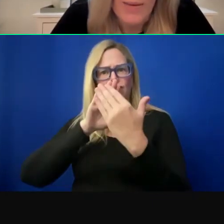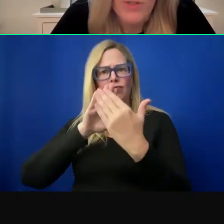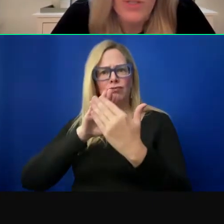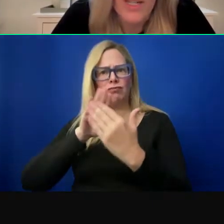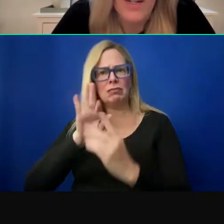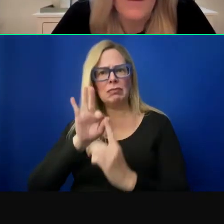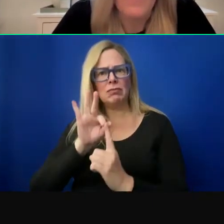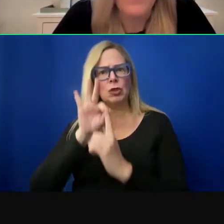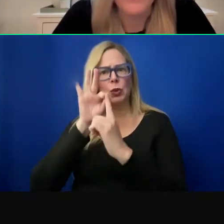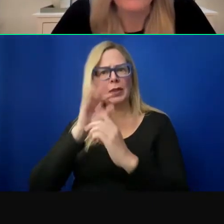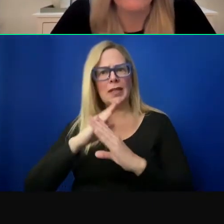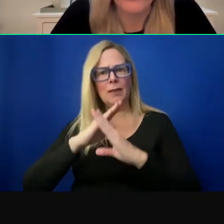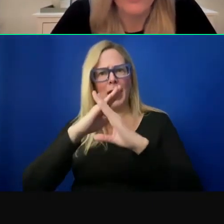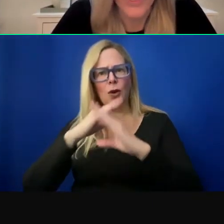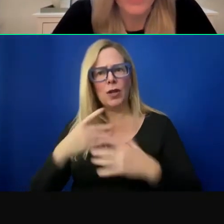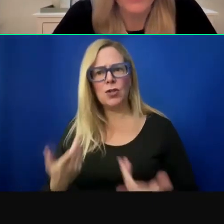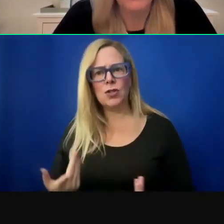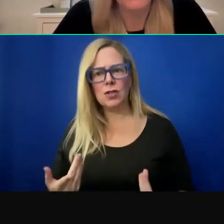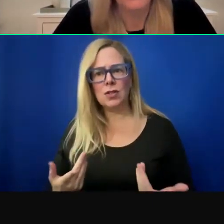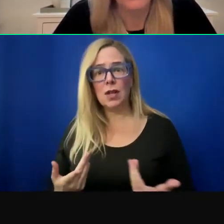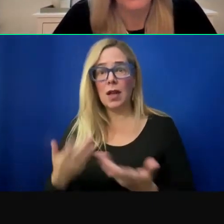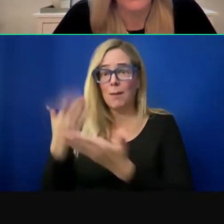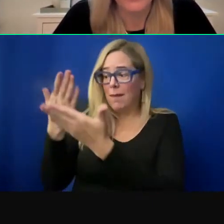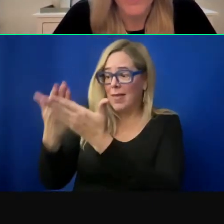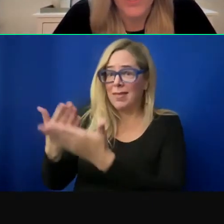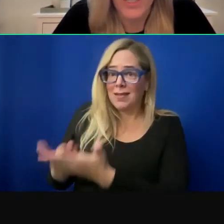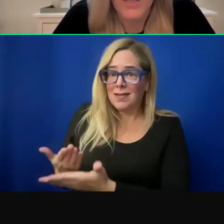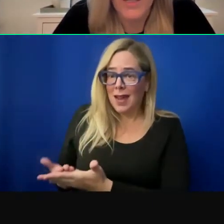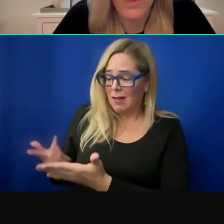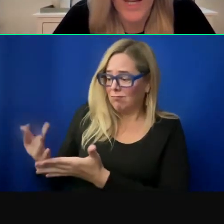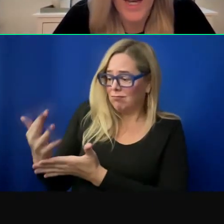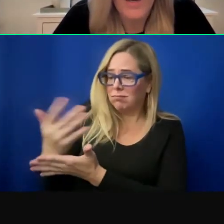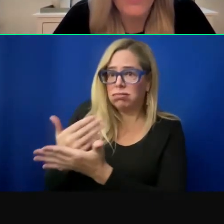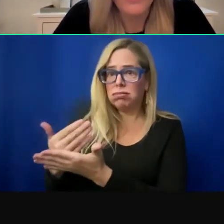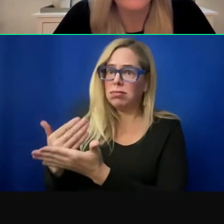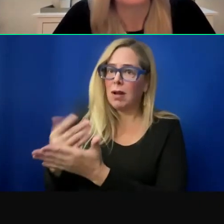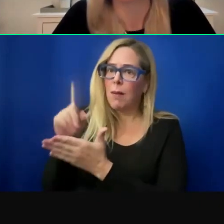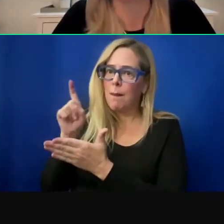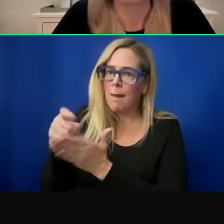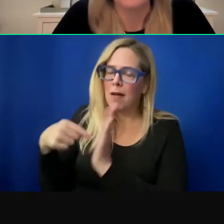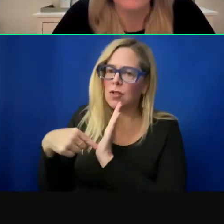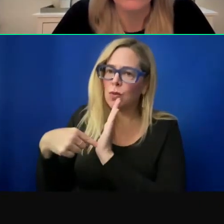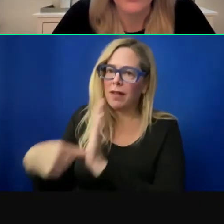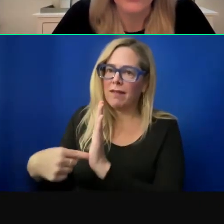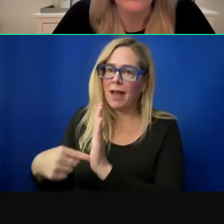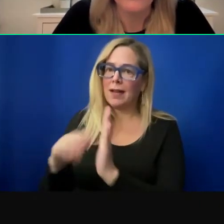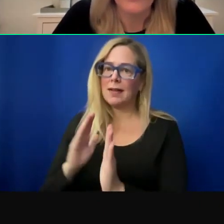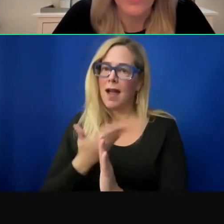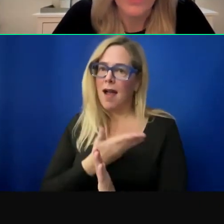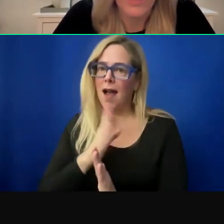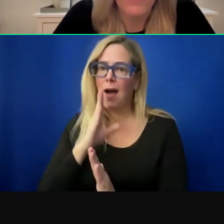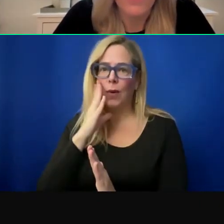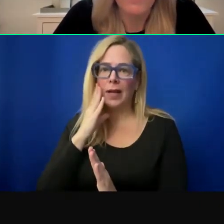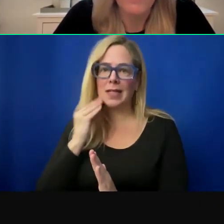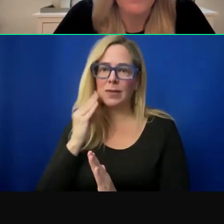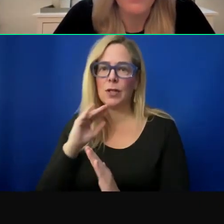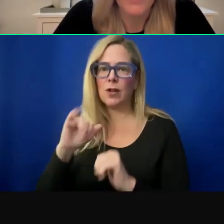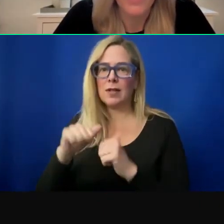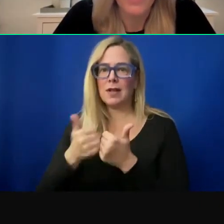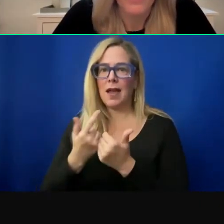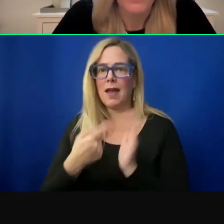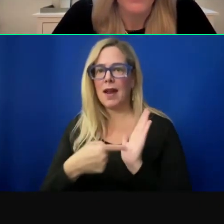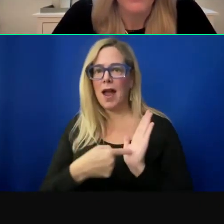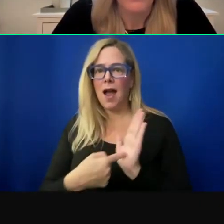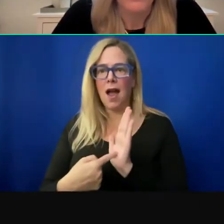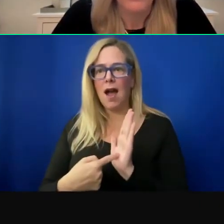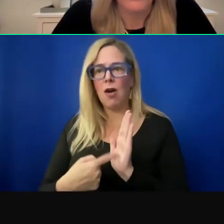capture data needs to reflect experiences we have and the ways in which we view ourselves.